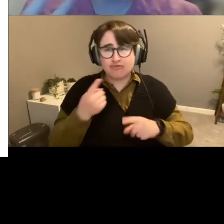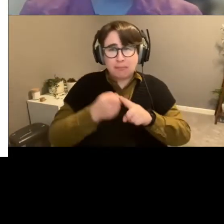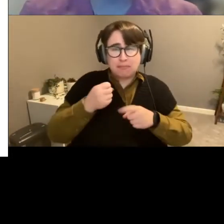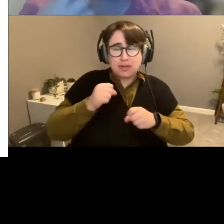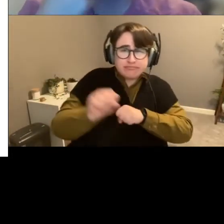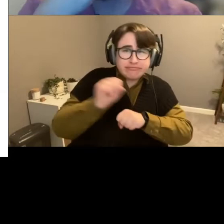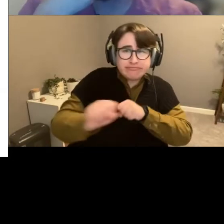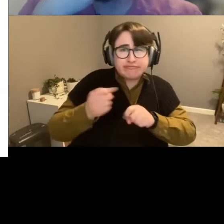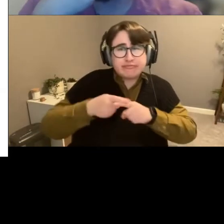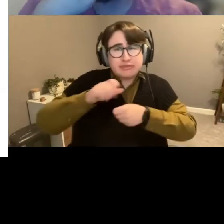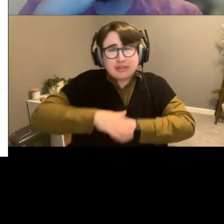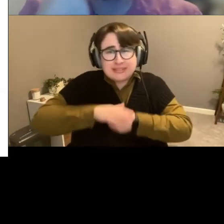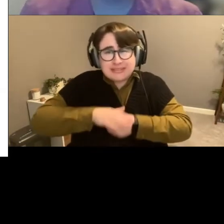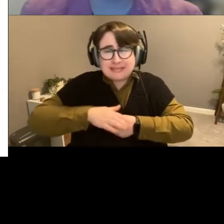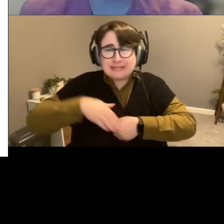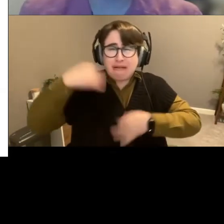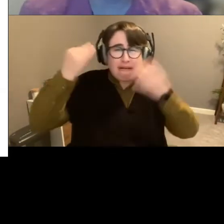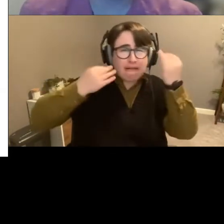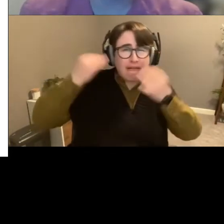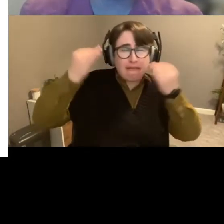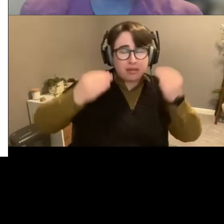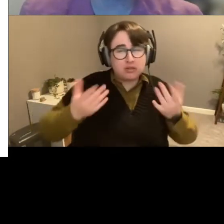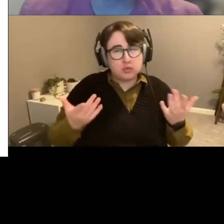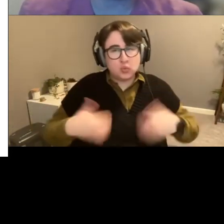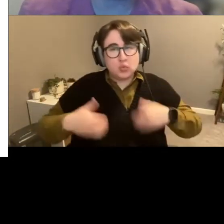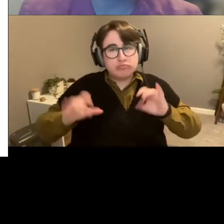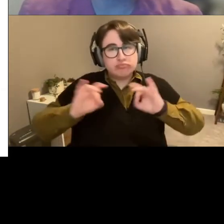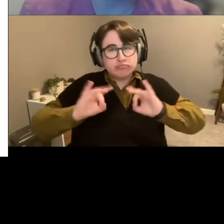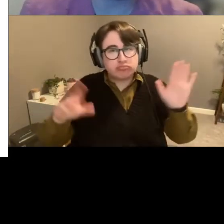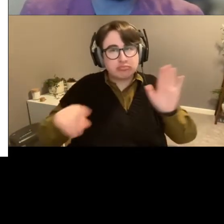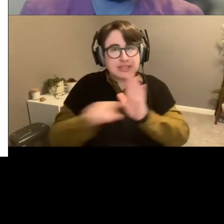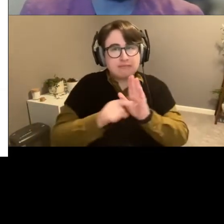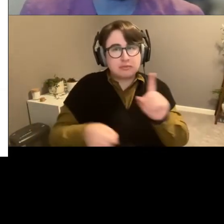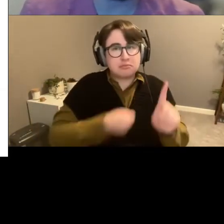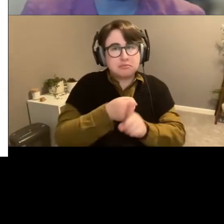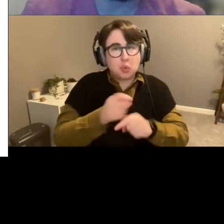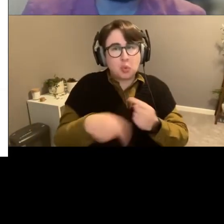when we think of the whole spectrum of what this means, when we start restricting access.